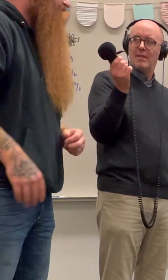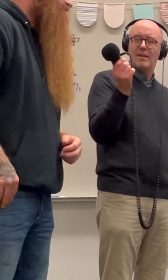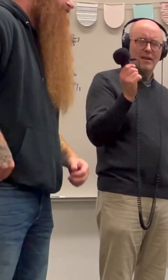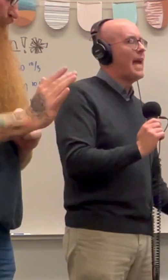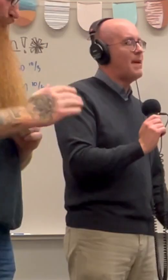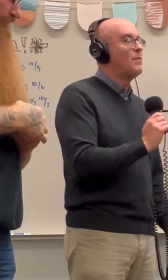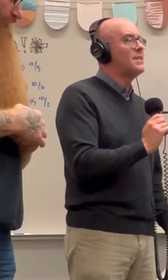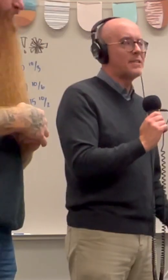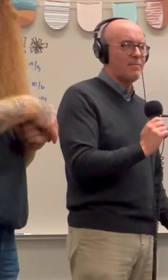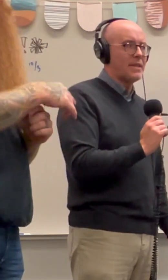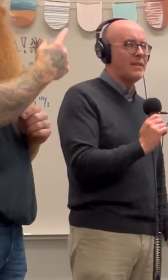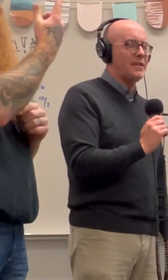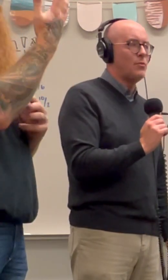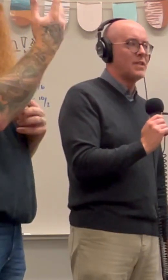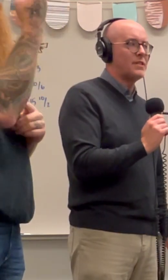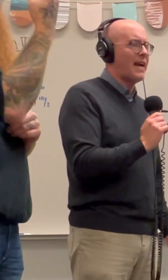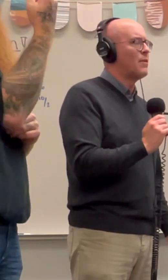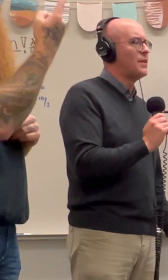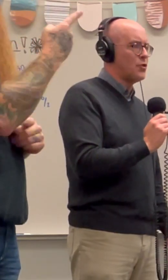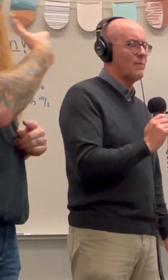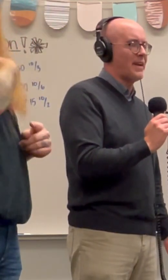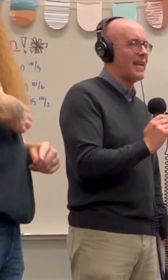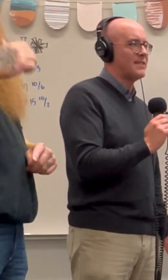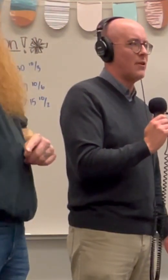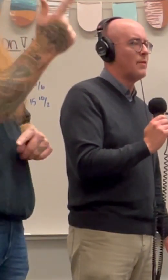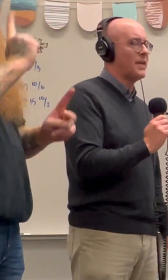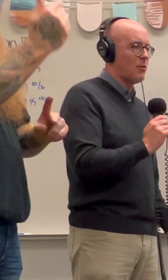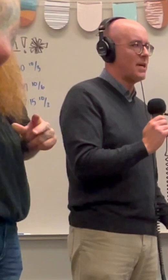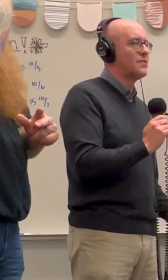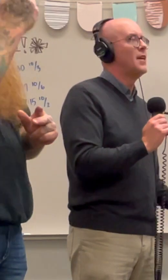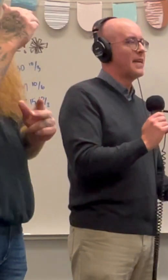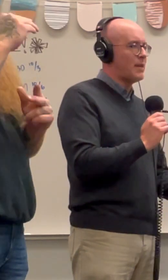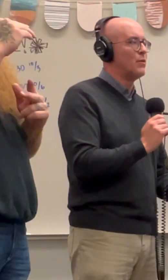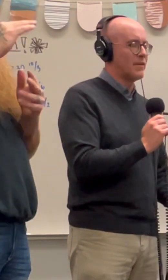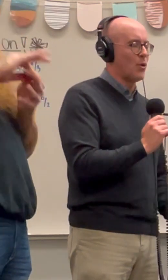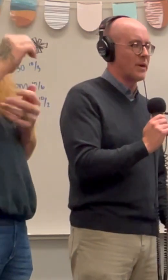Amy what is something that you wish everyone knew about ASL that would help us keep moving forward